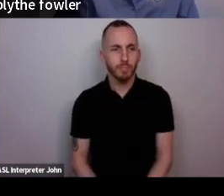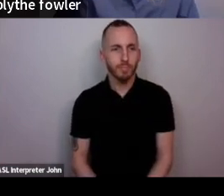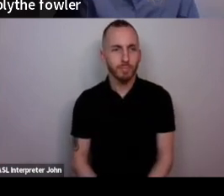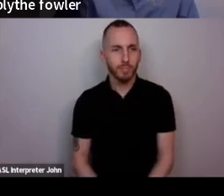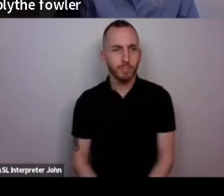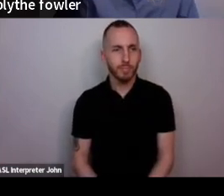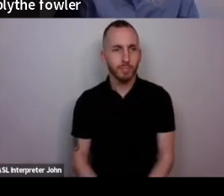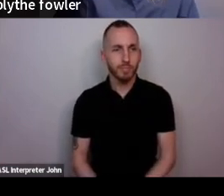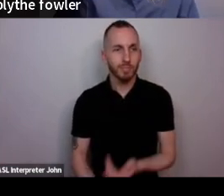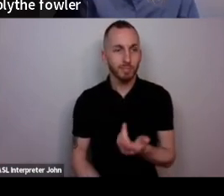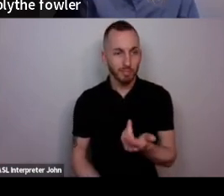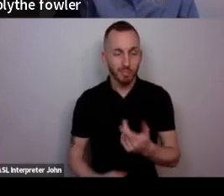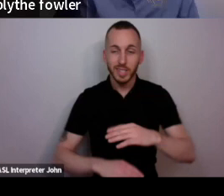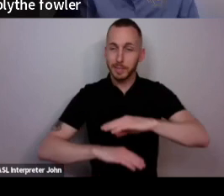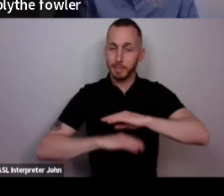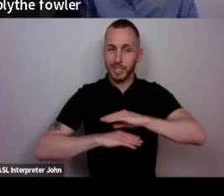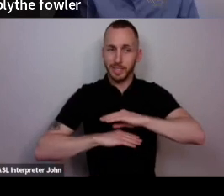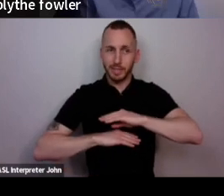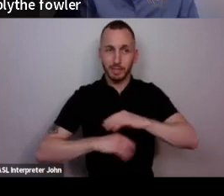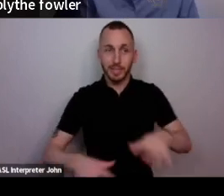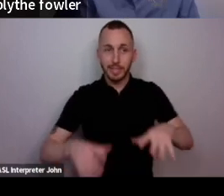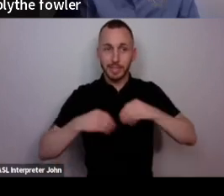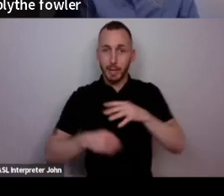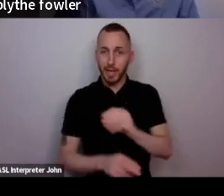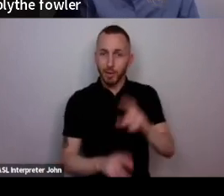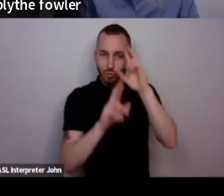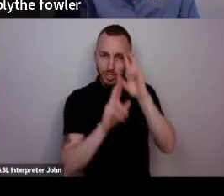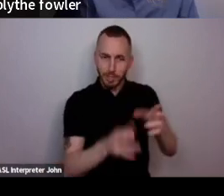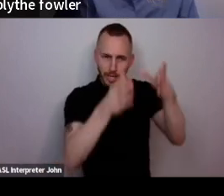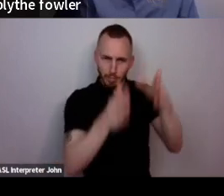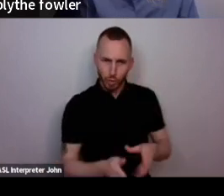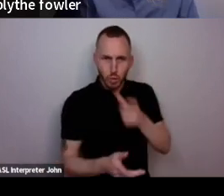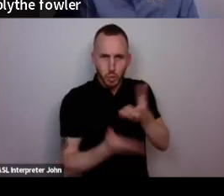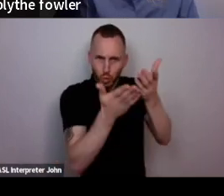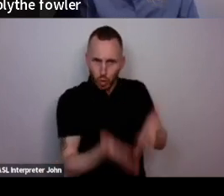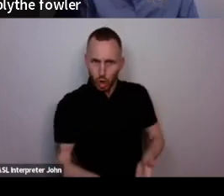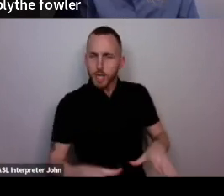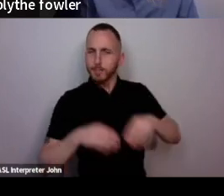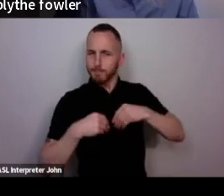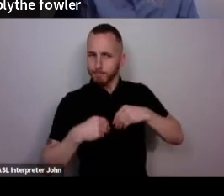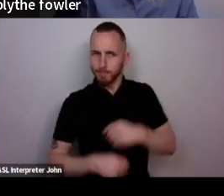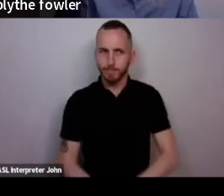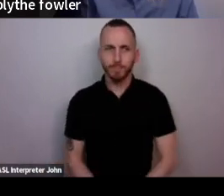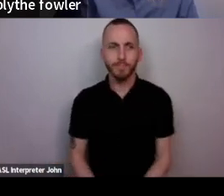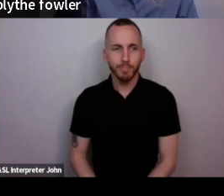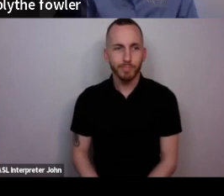and respect persons as they are. Be prepared to accept expressions of anger and dismay.